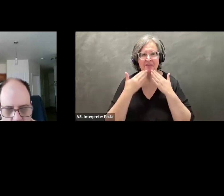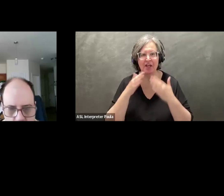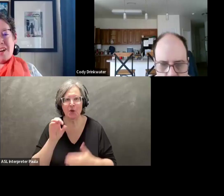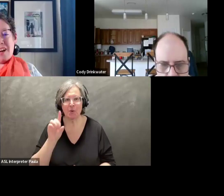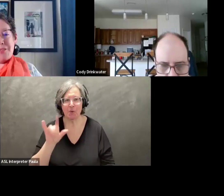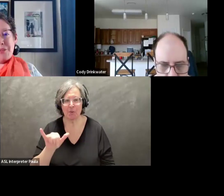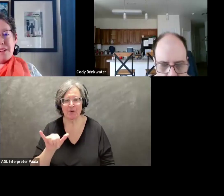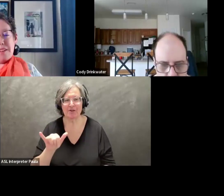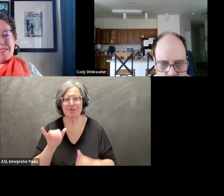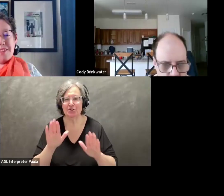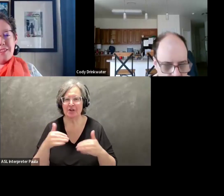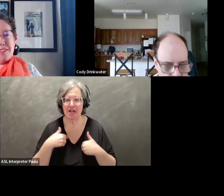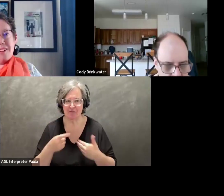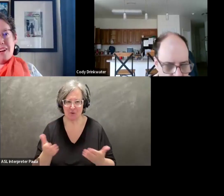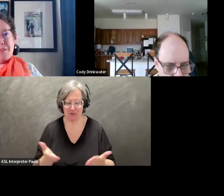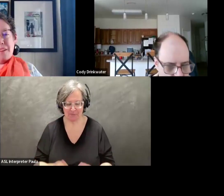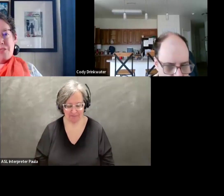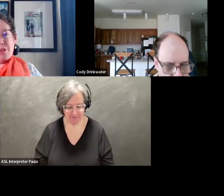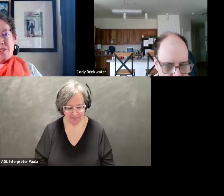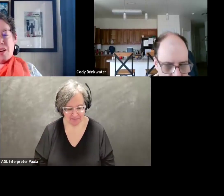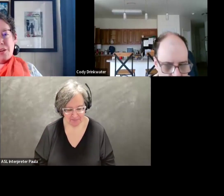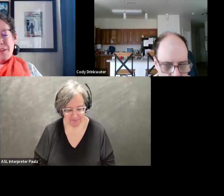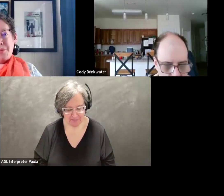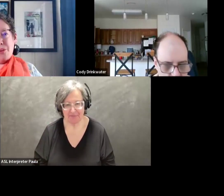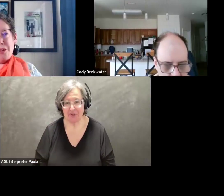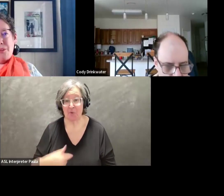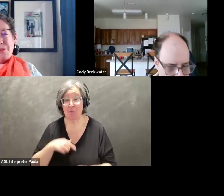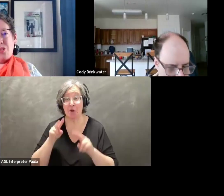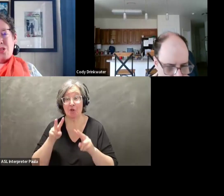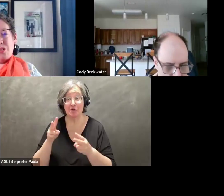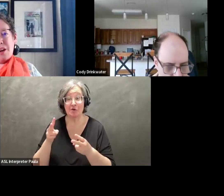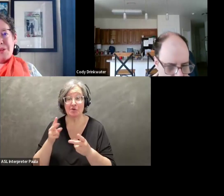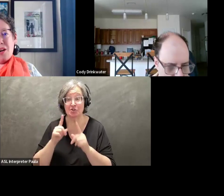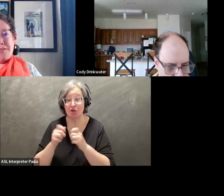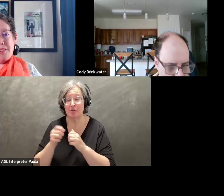Kate Brady: great to have you with us. We look forward to talking with you more. You're welcome to turn your camera off